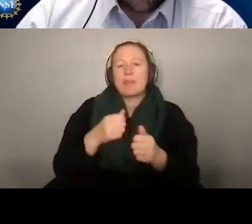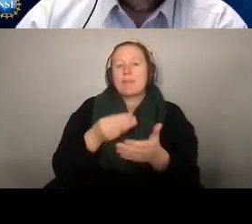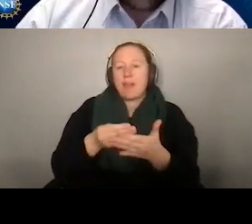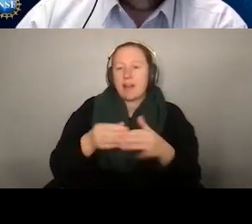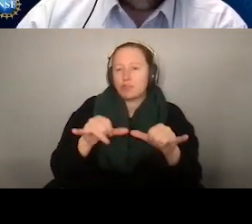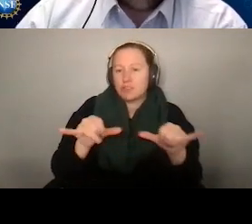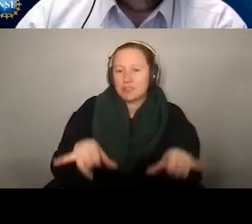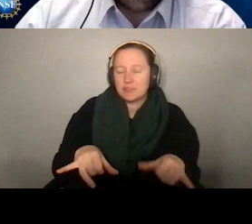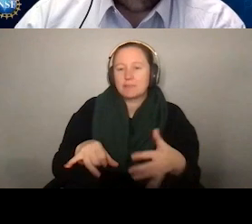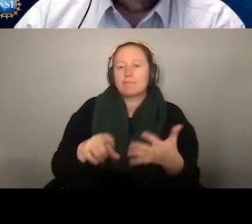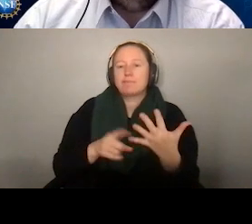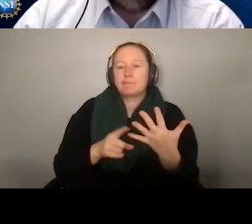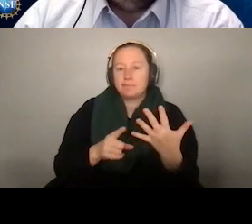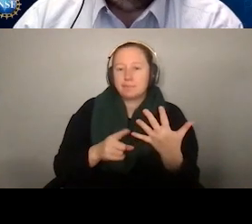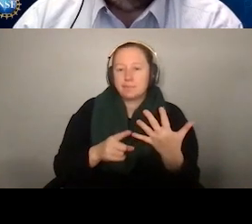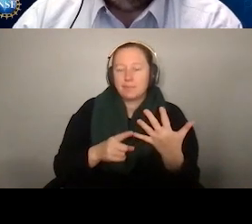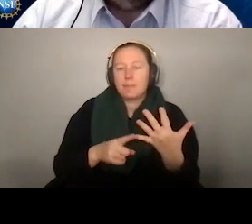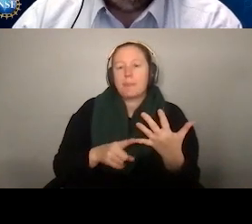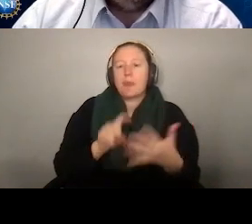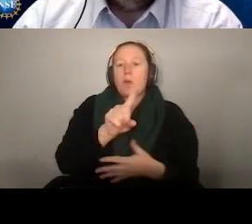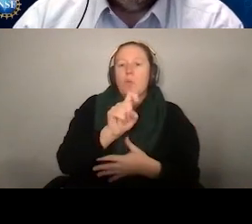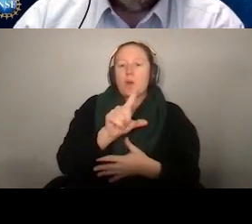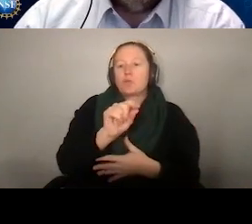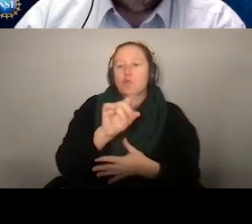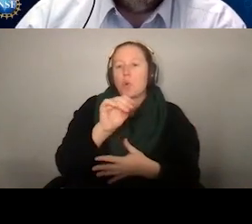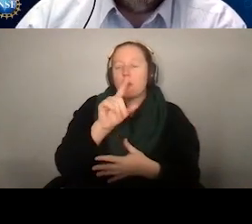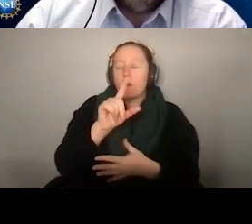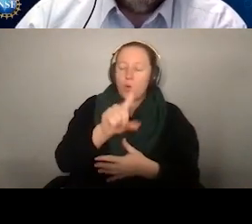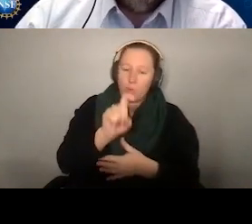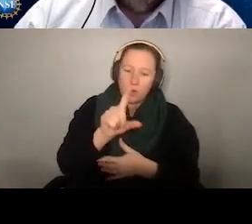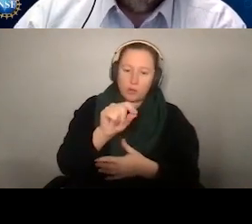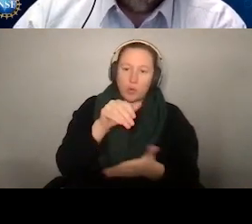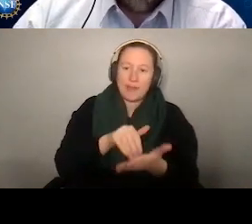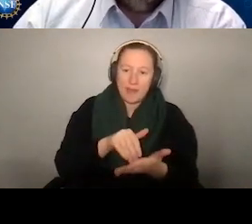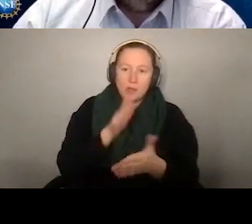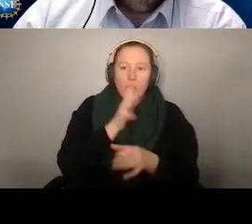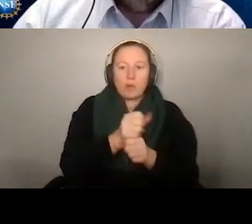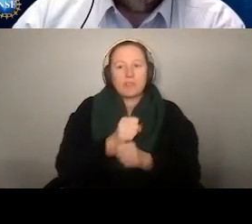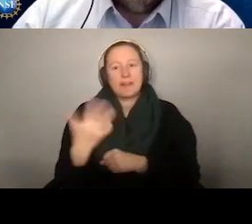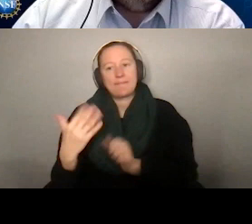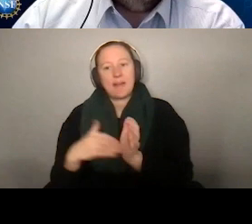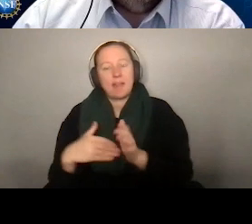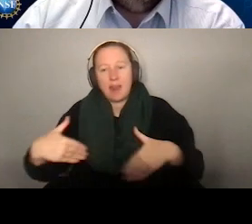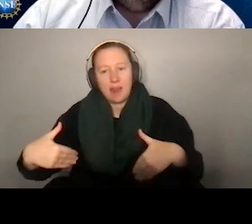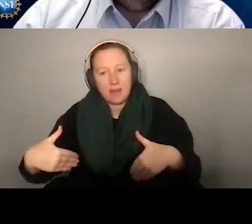the payment you receive would only be $120,000. When this occurs, more information can be